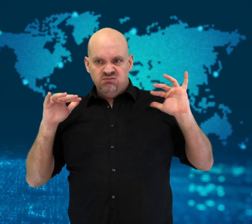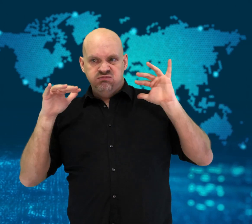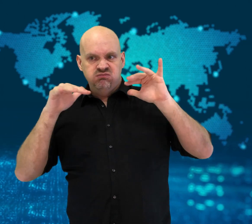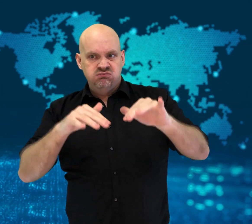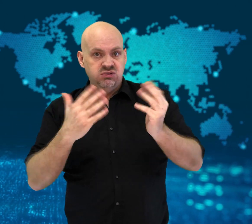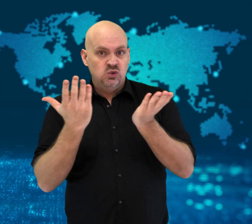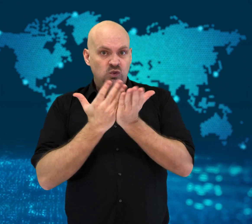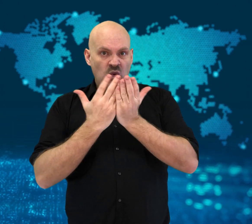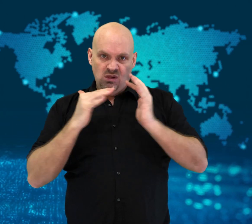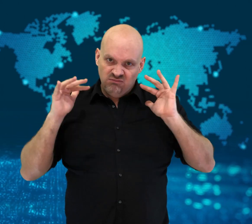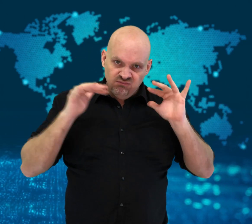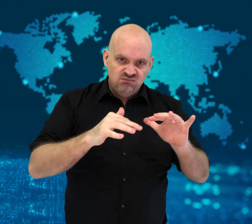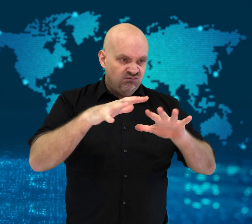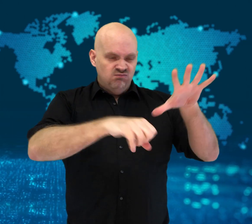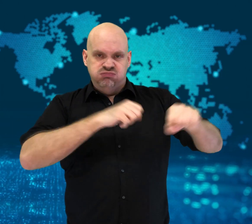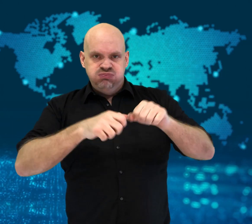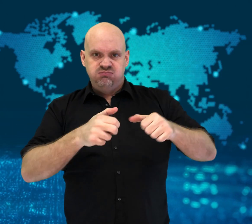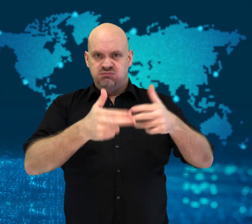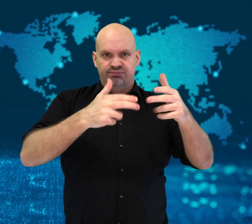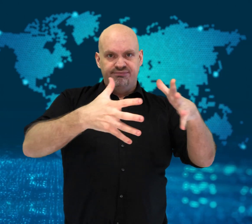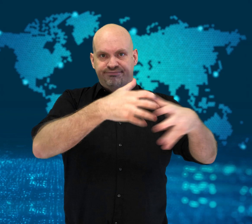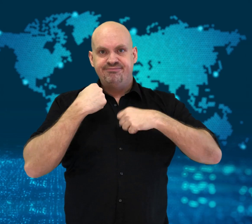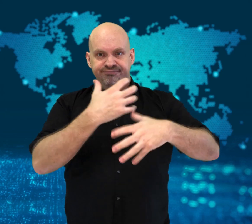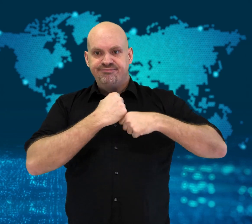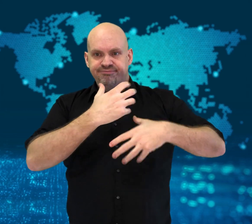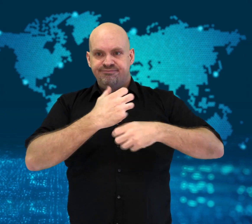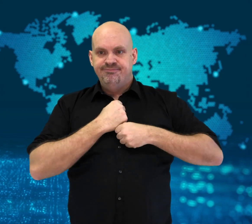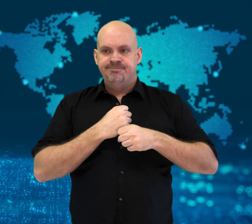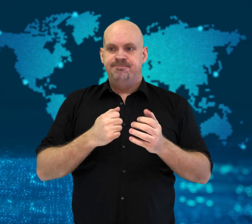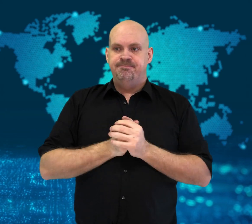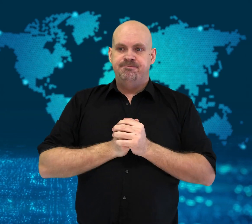motorcycles, and rifles.